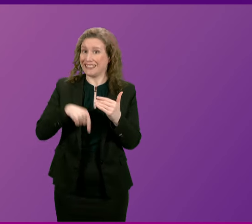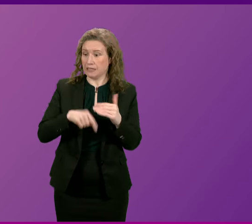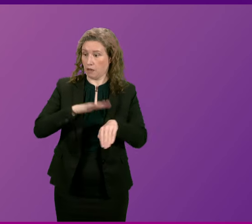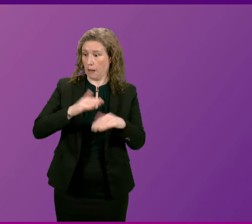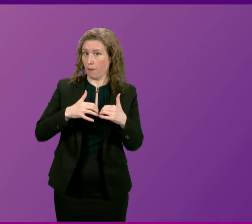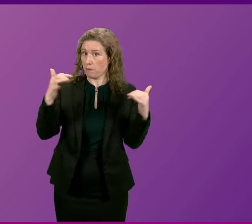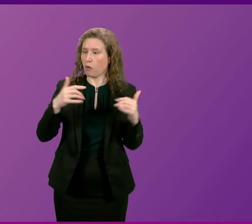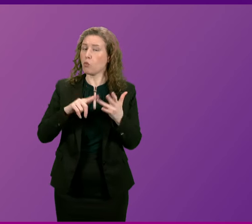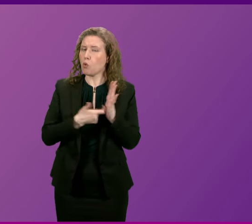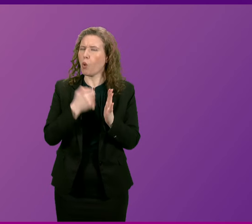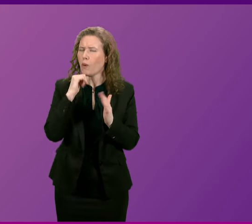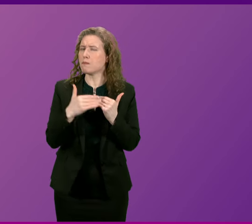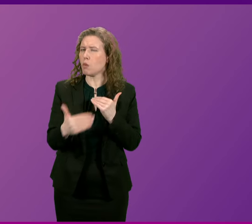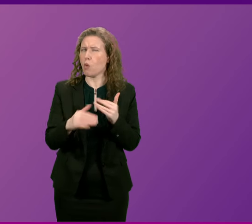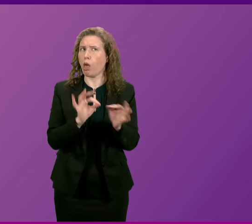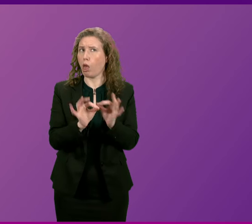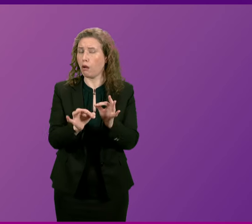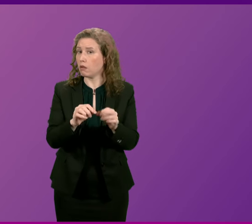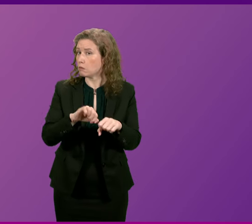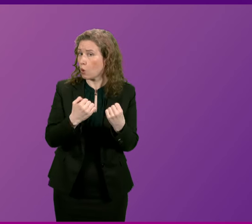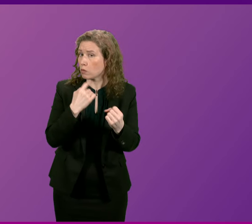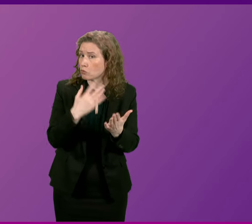will it be more of the same broken promises from John Swinney and the SNP?